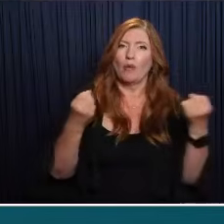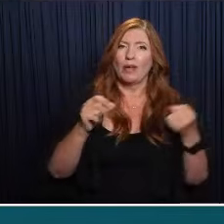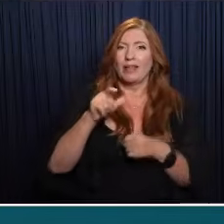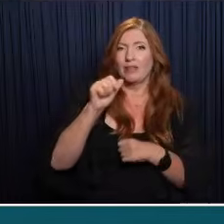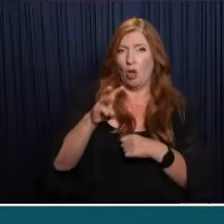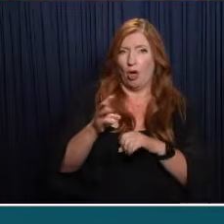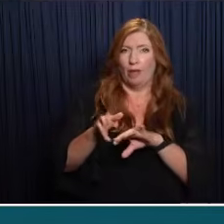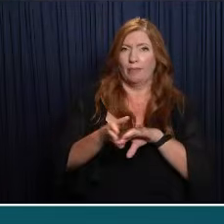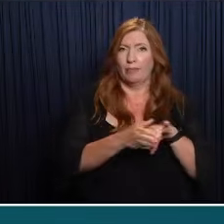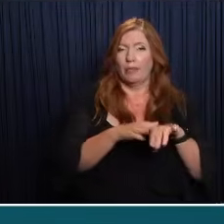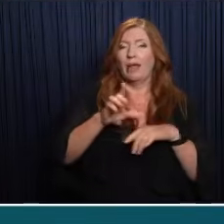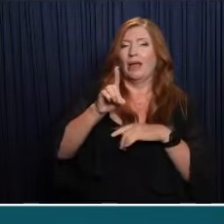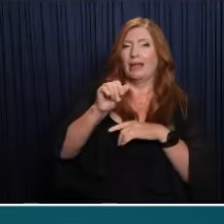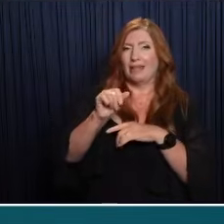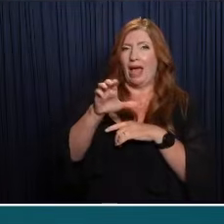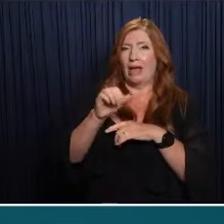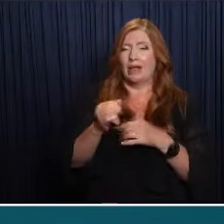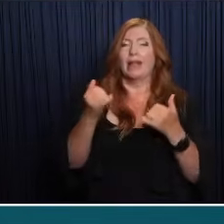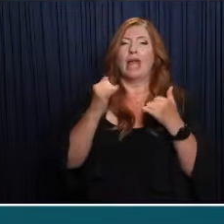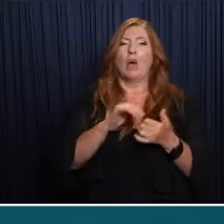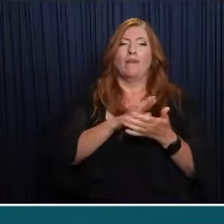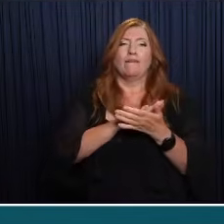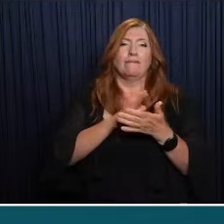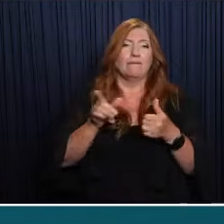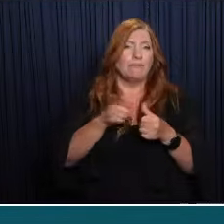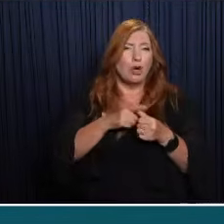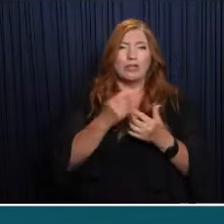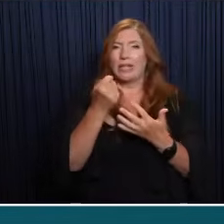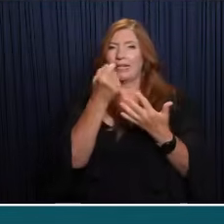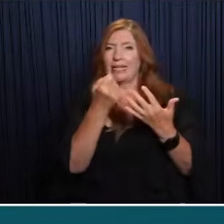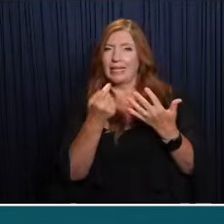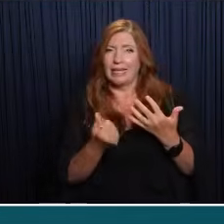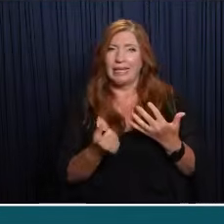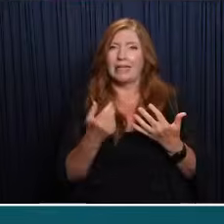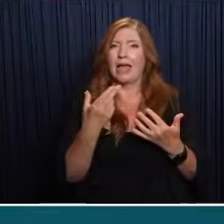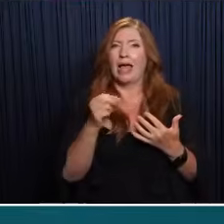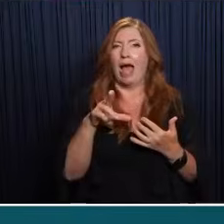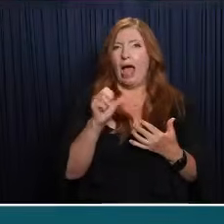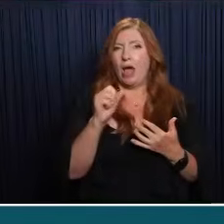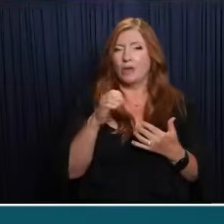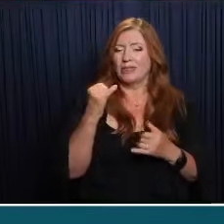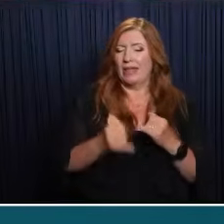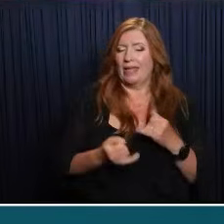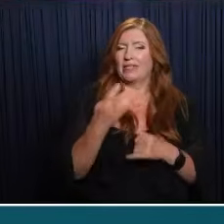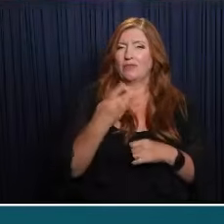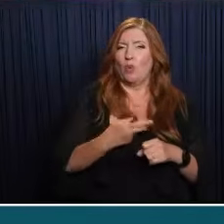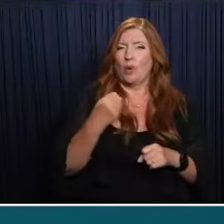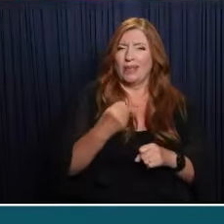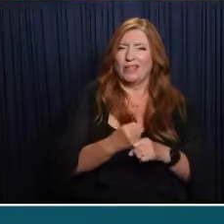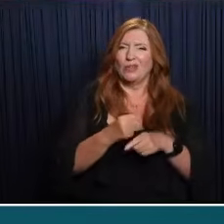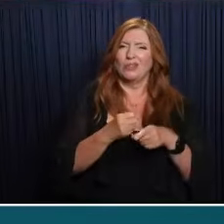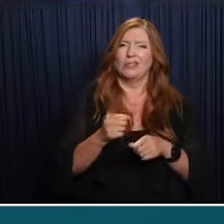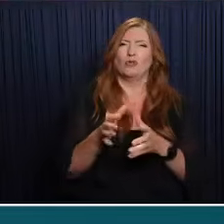ORGANIZATION. WE HAVE CRIME COMING ACROSS THE BORDER.